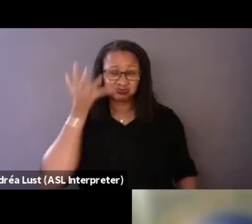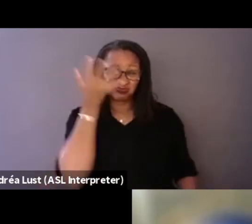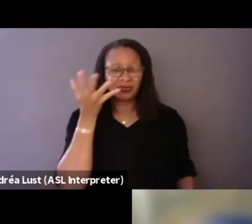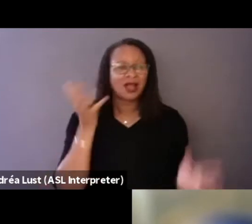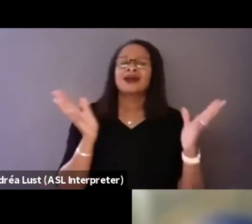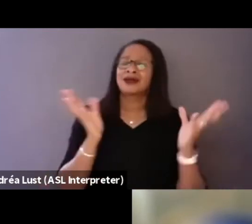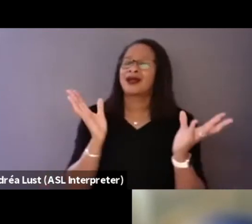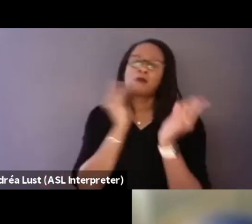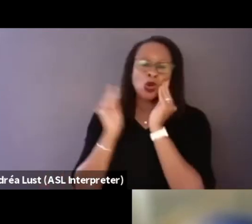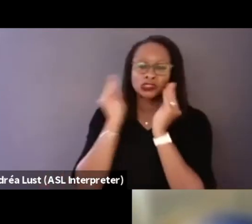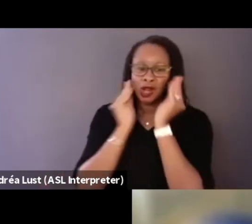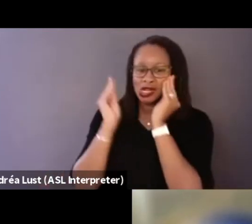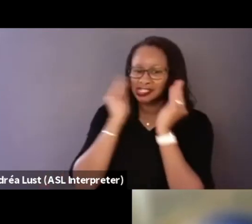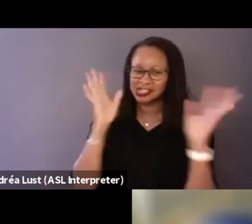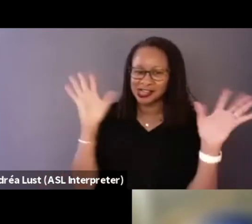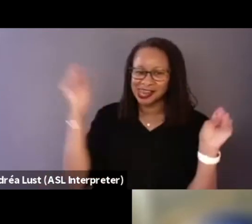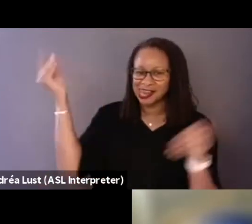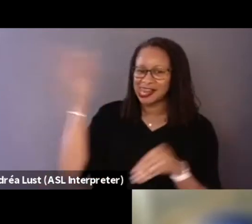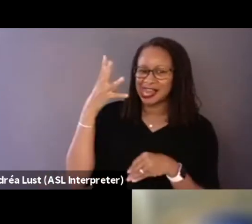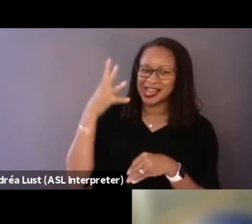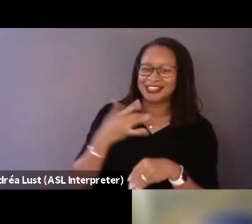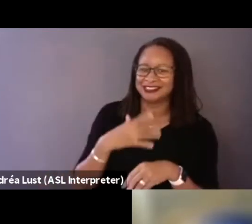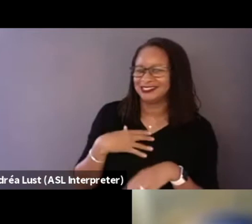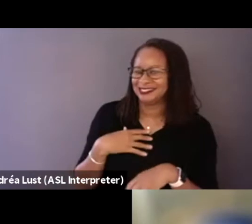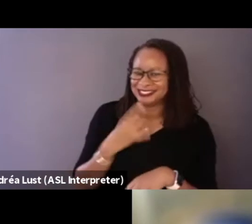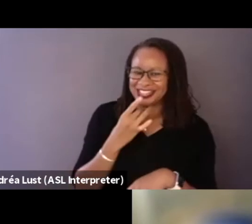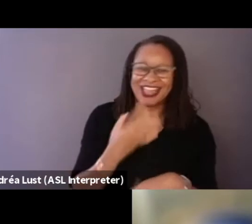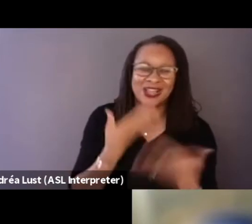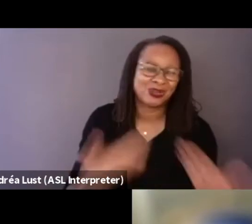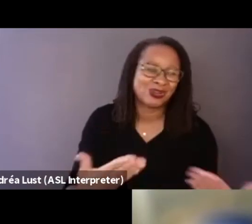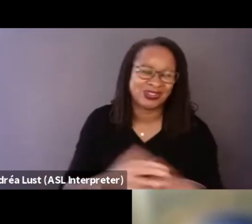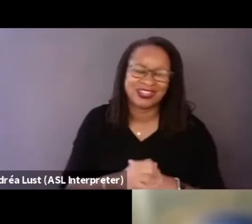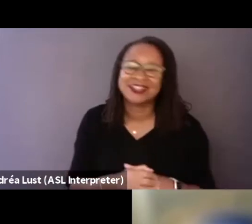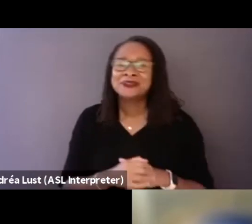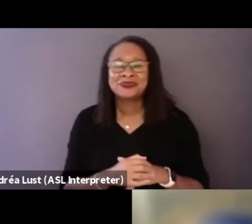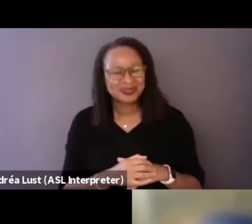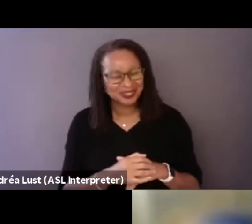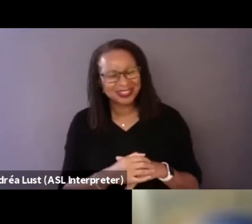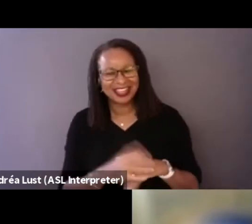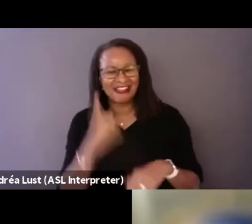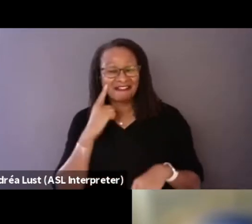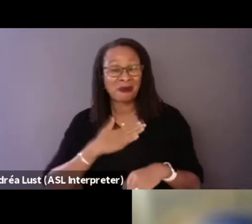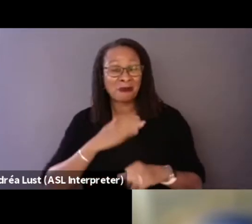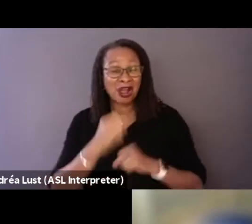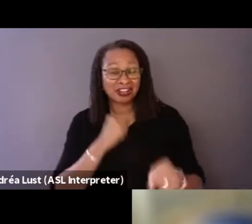don't get me wrong. (they laugh again) But as for my year, it was very challenging.